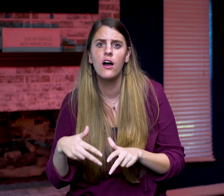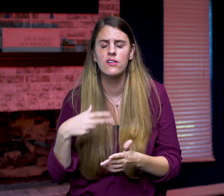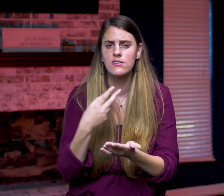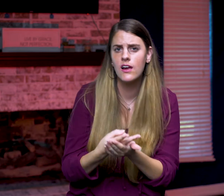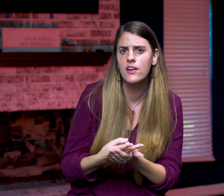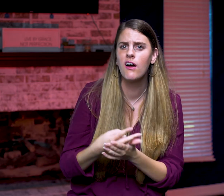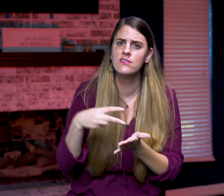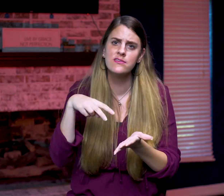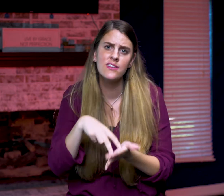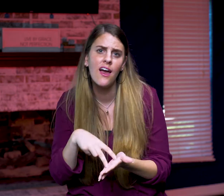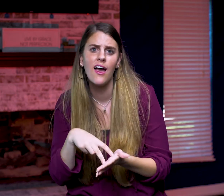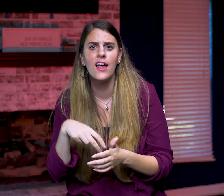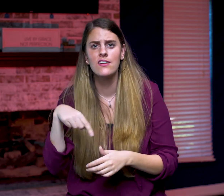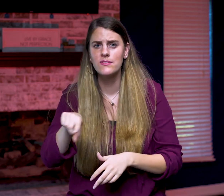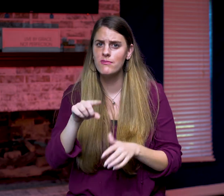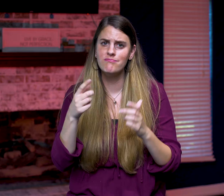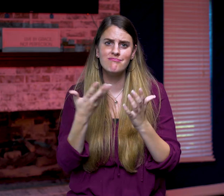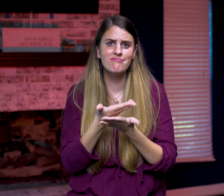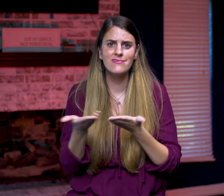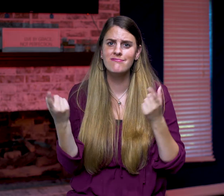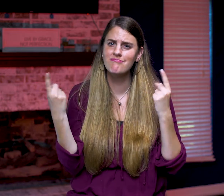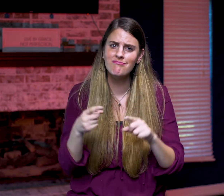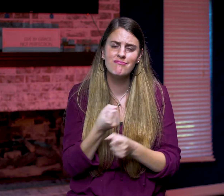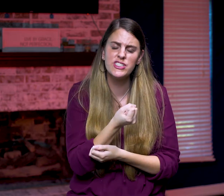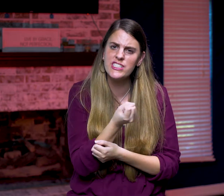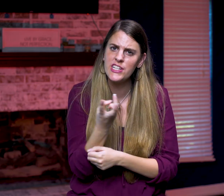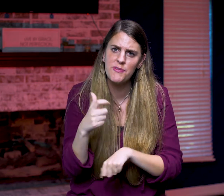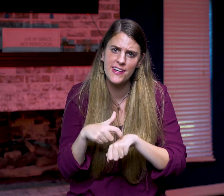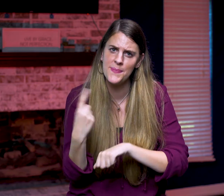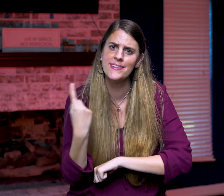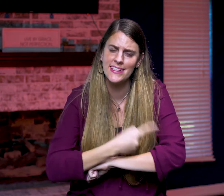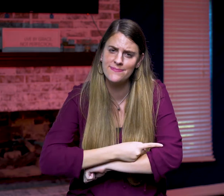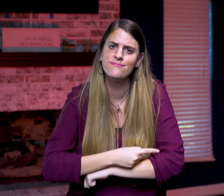lie down, and stand—those things happen several times a day.